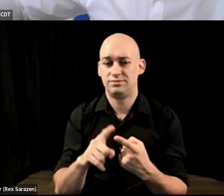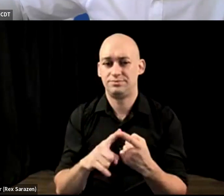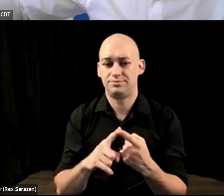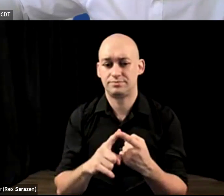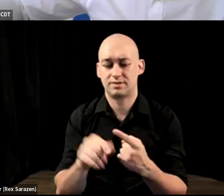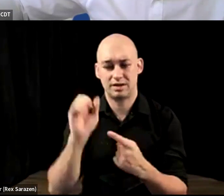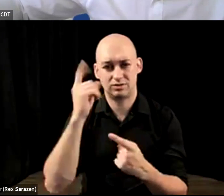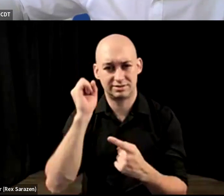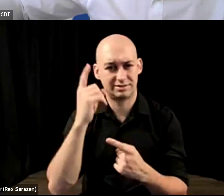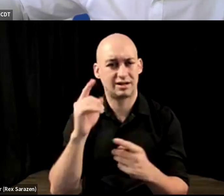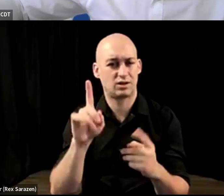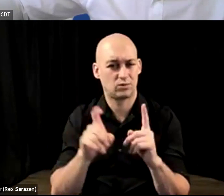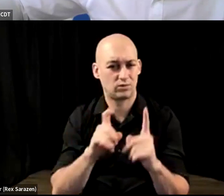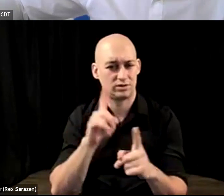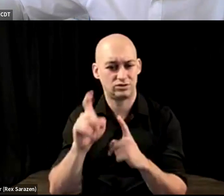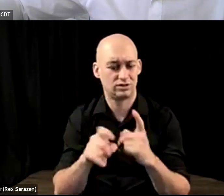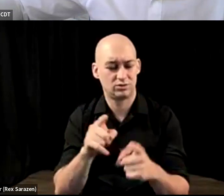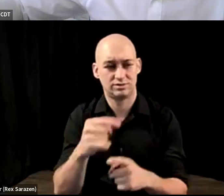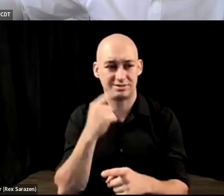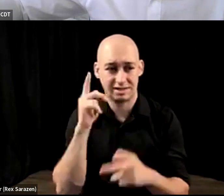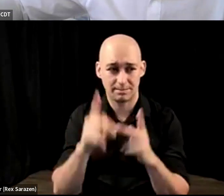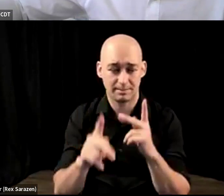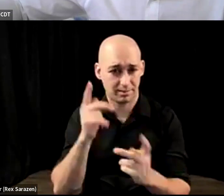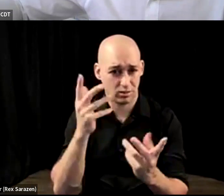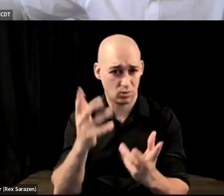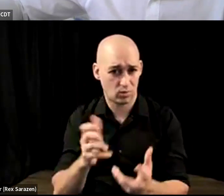Understand the question, are you saying folks would like us to come and present?